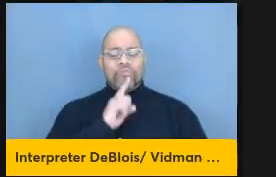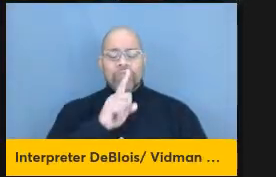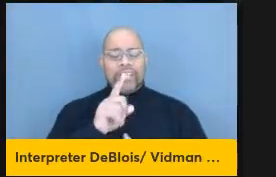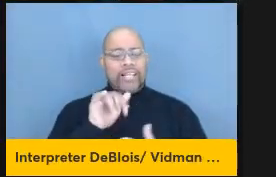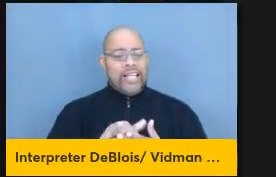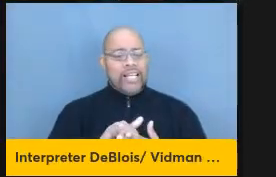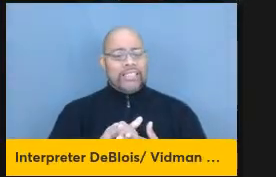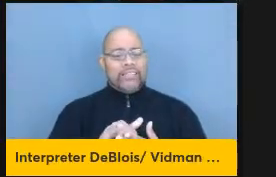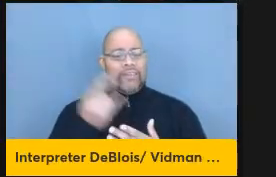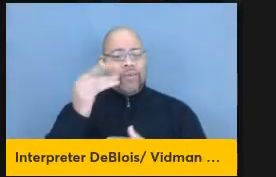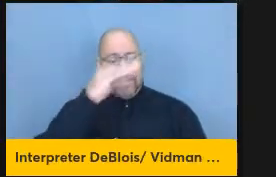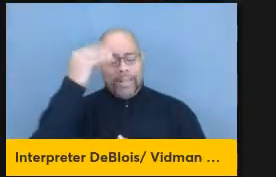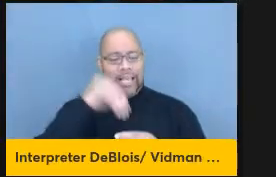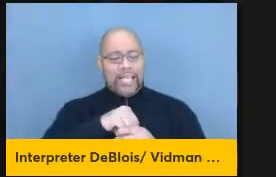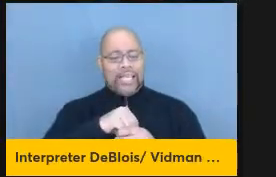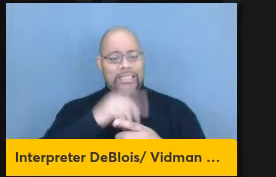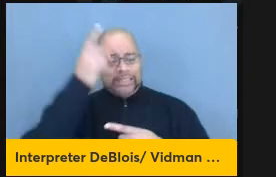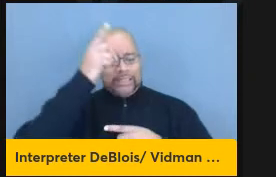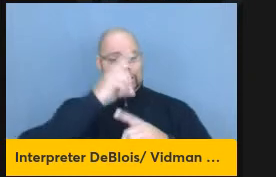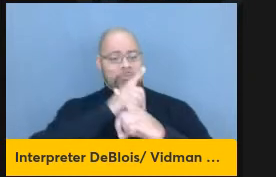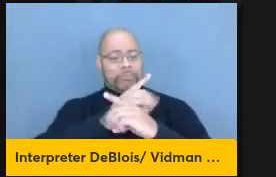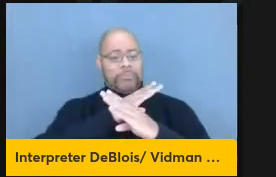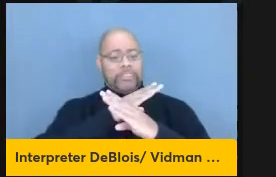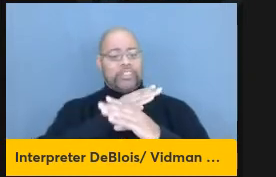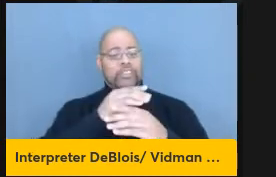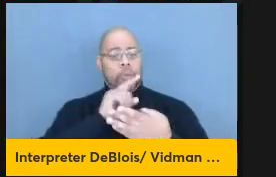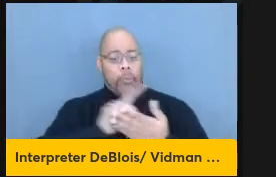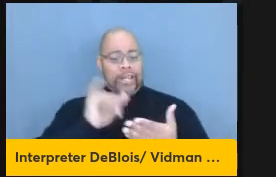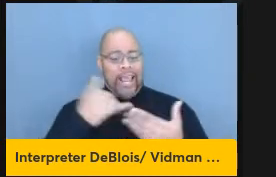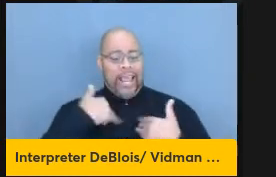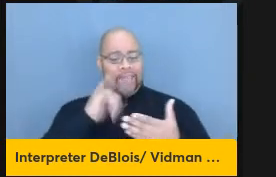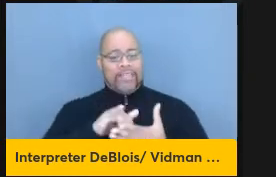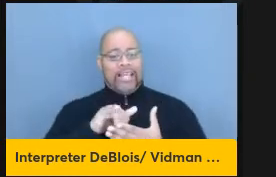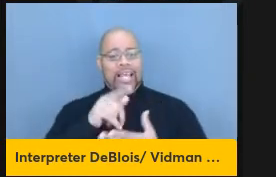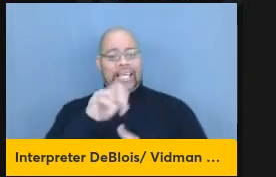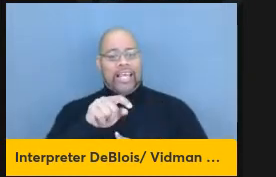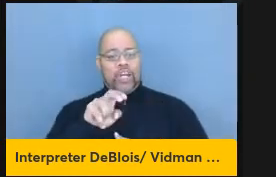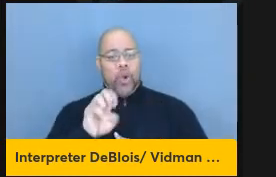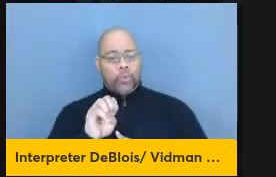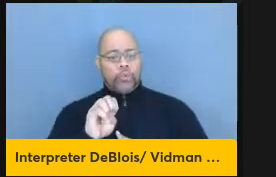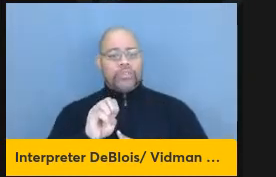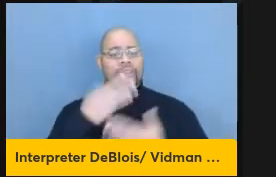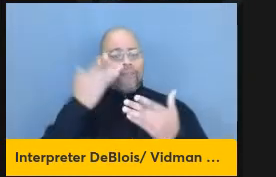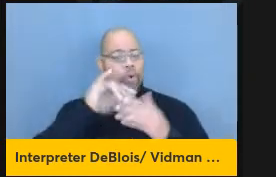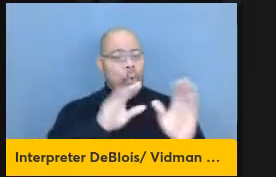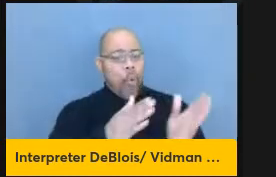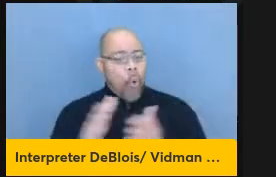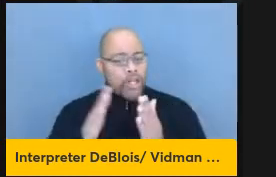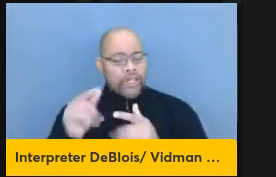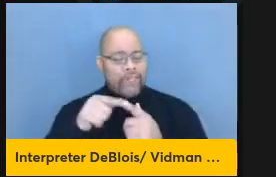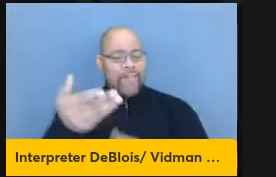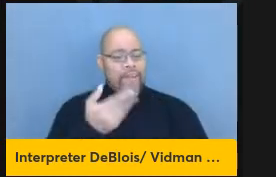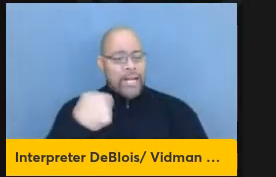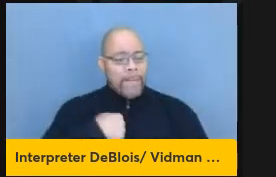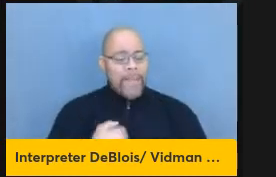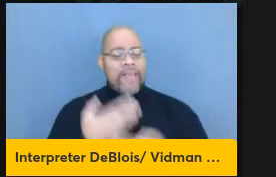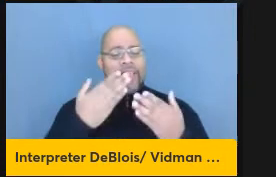black immuno week to have this keynote lecture. Thank you to the organizers for inviting me, thank you for all the hard work